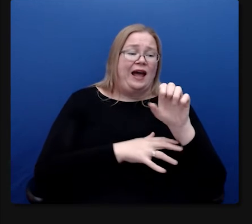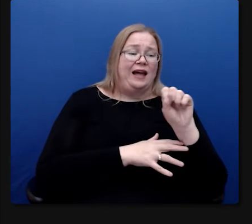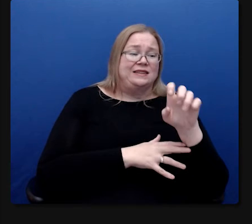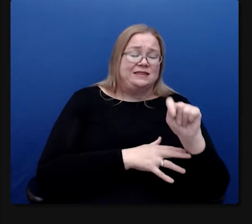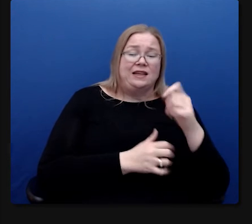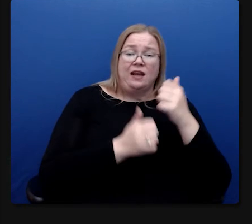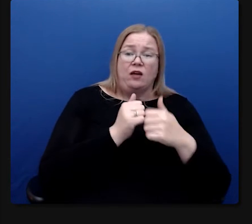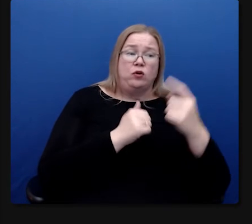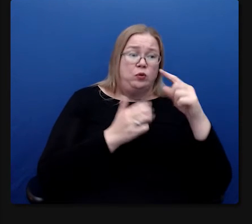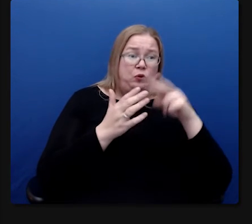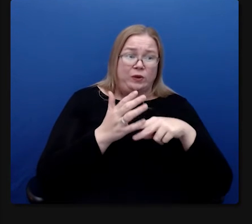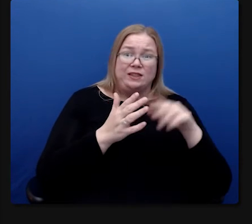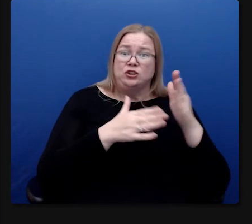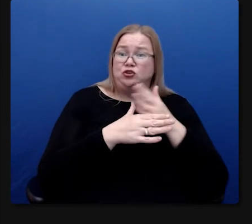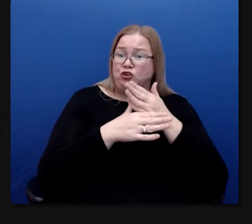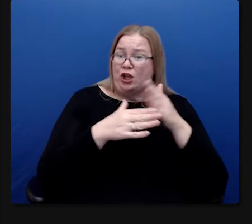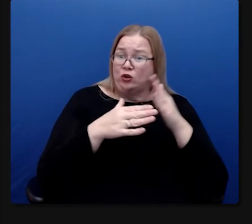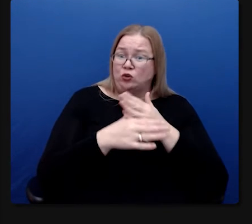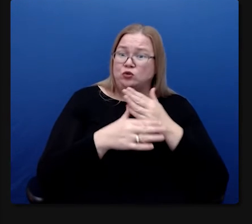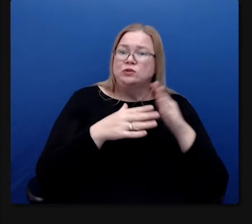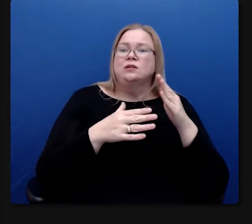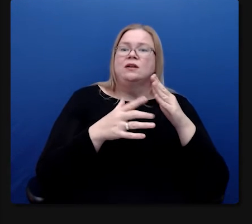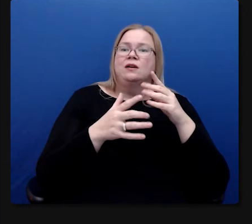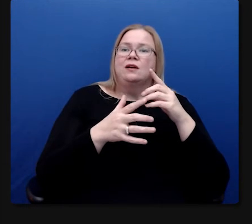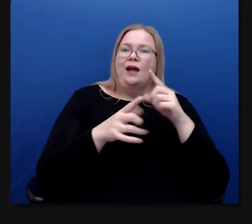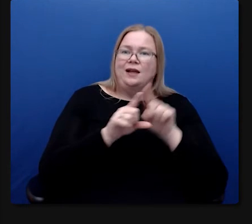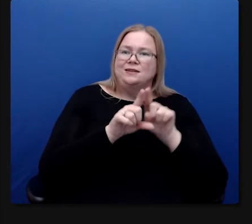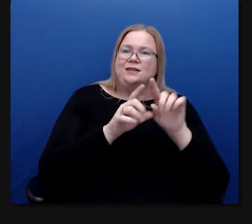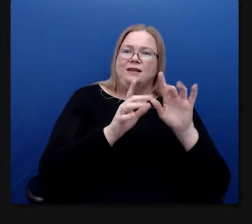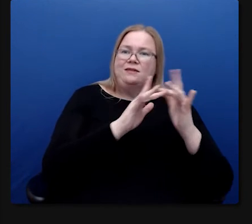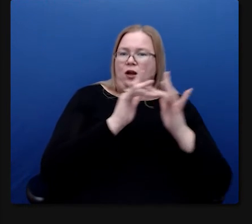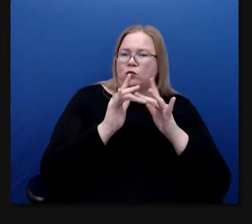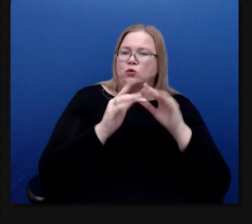that everybody reads and shares, is updated as a network storage.